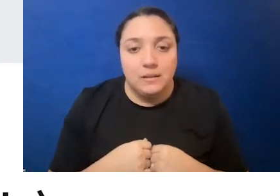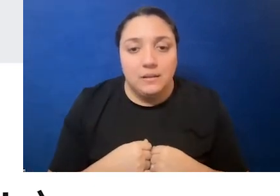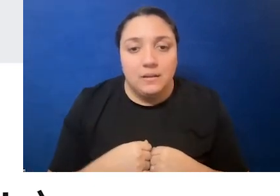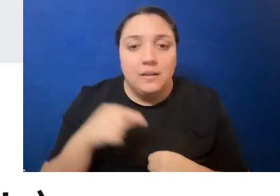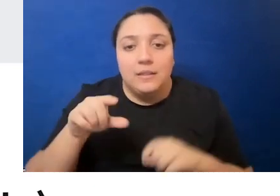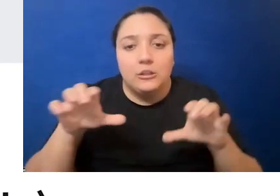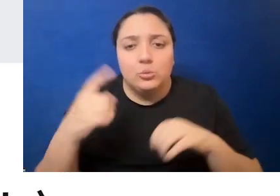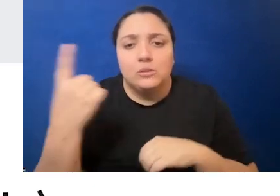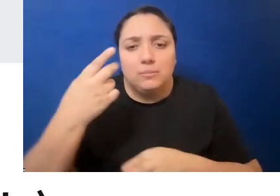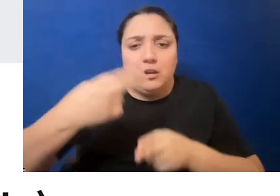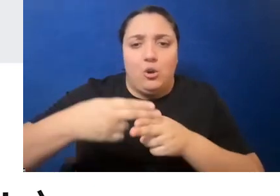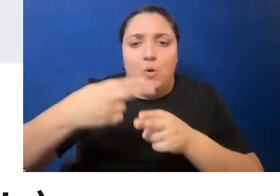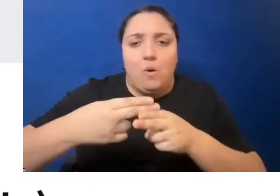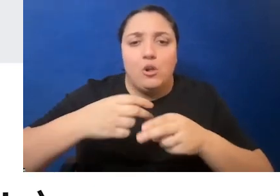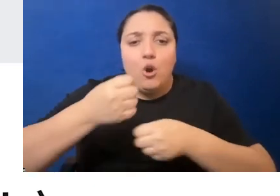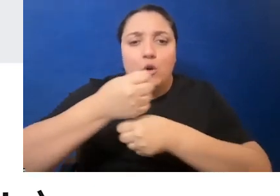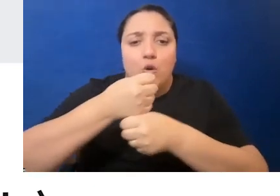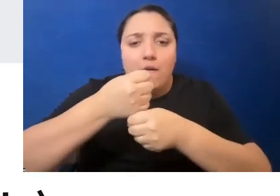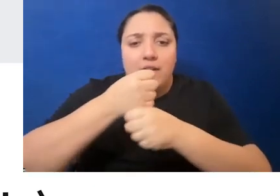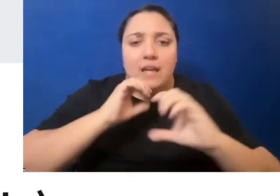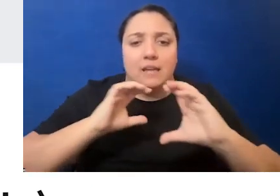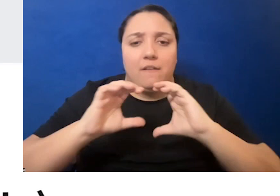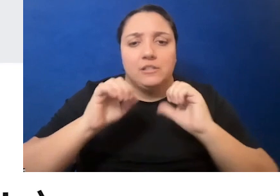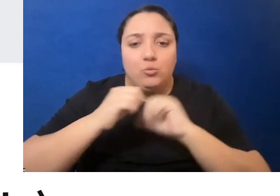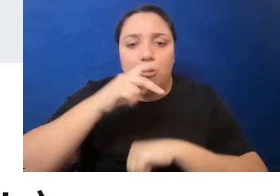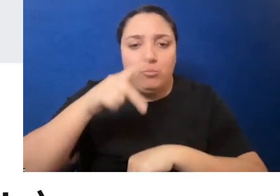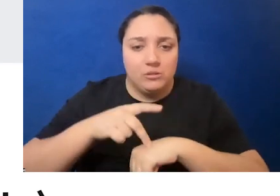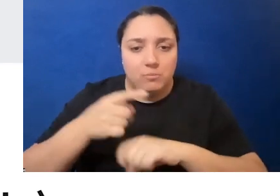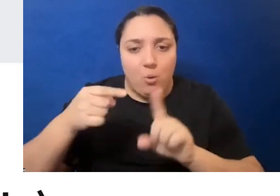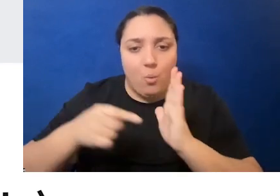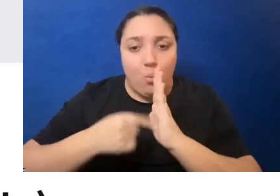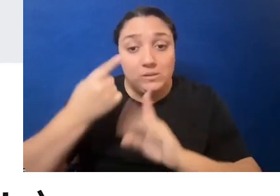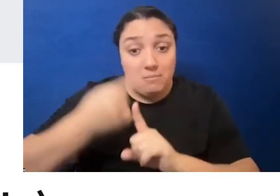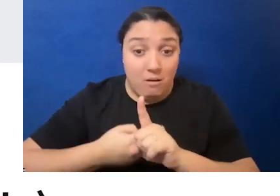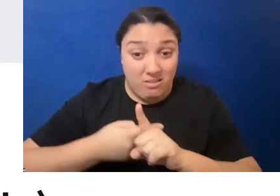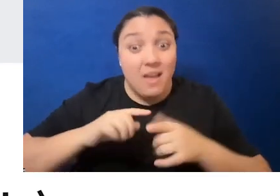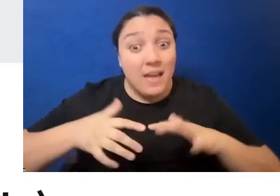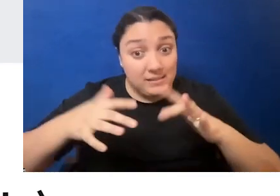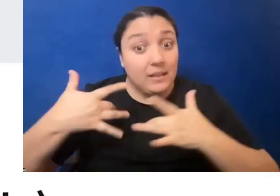ONE OF OUR ELEMENTARY PTA GROUPS DOES SOMETHING CALLED COFFEE AND